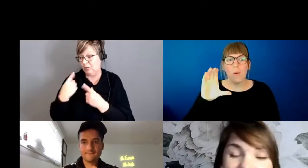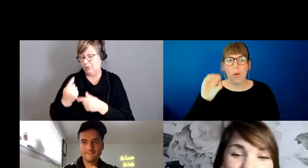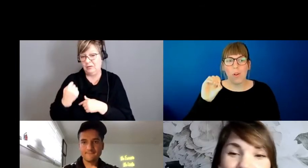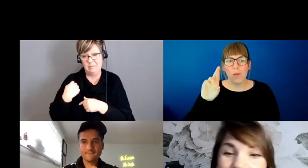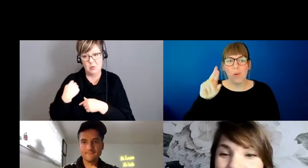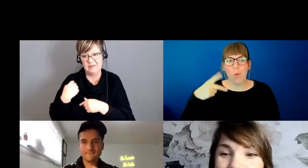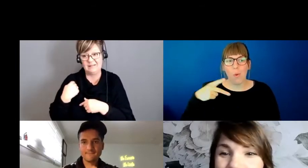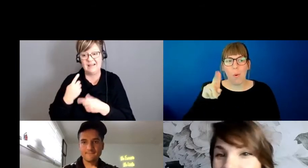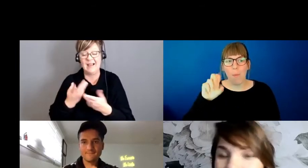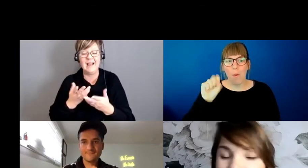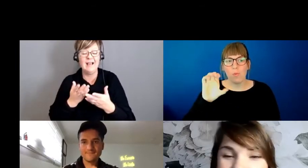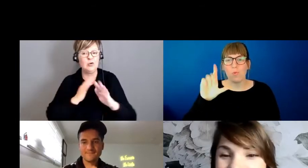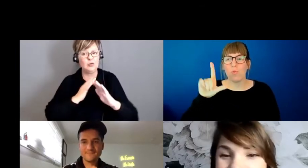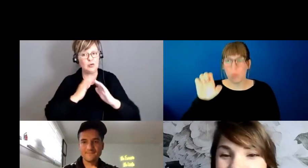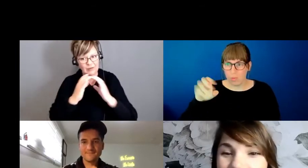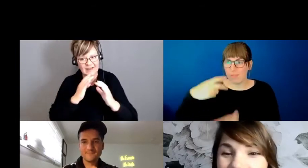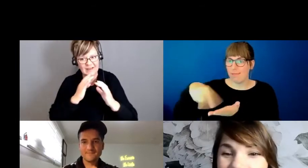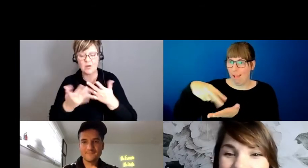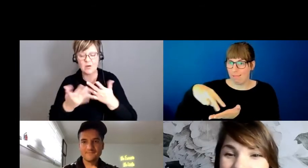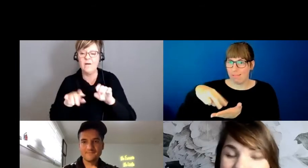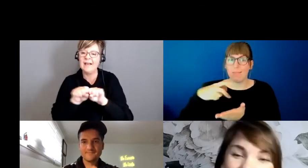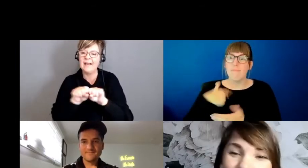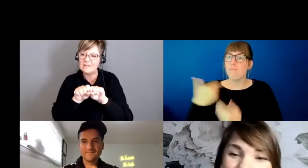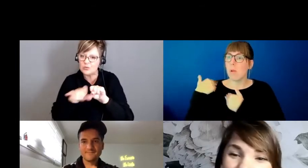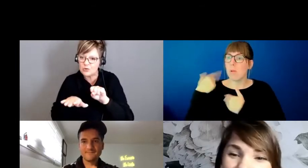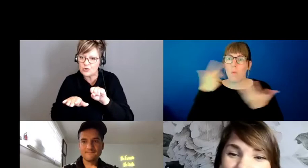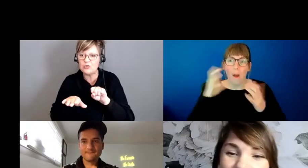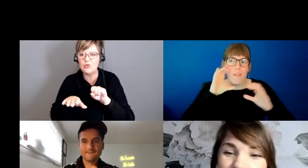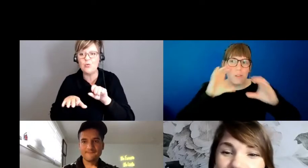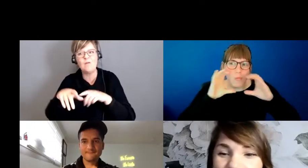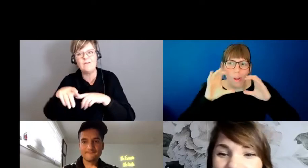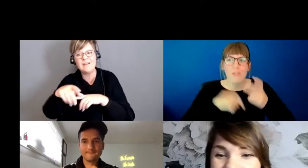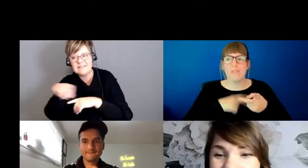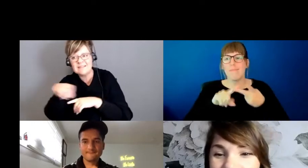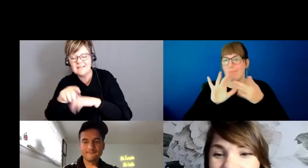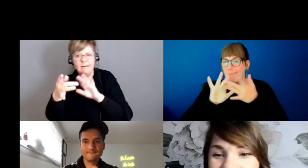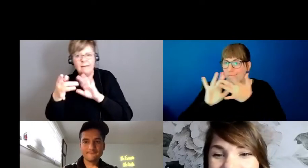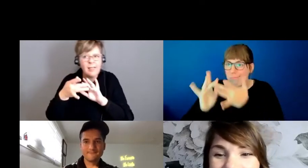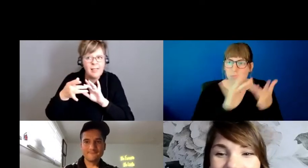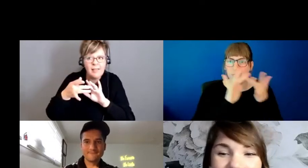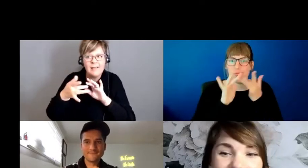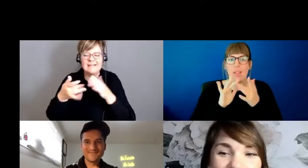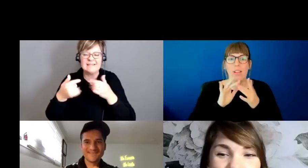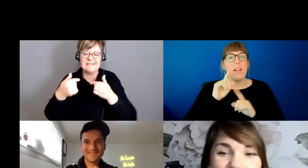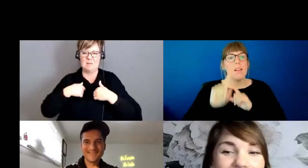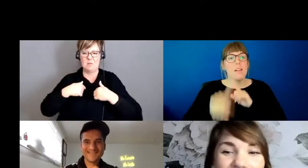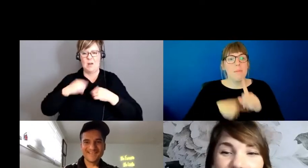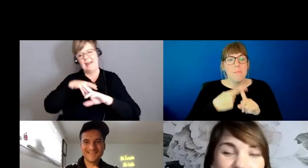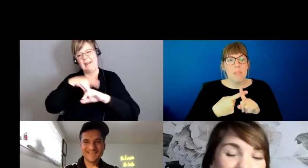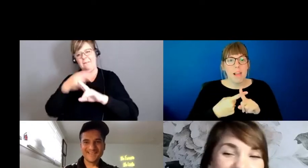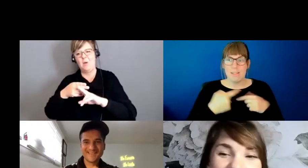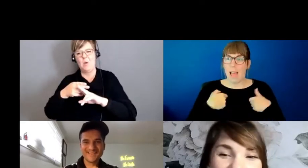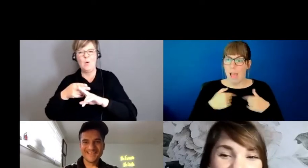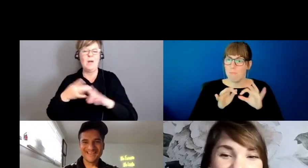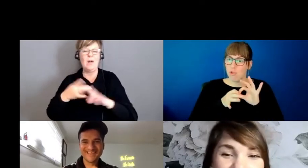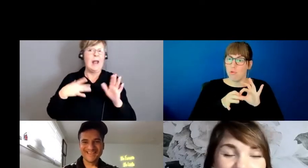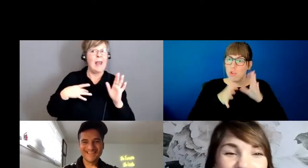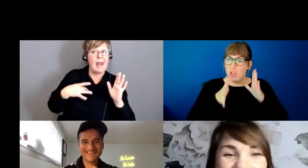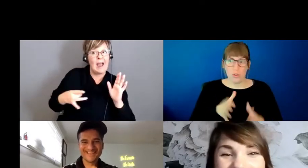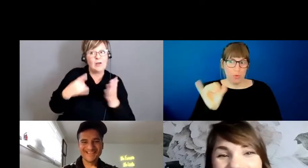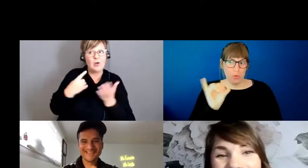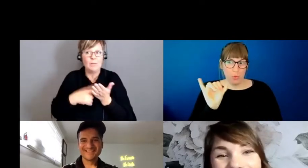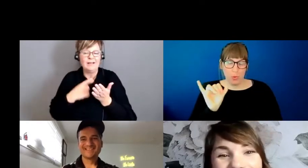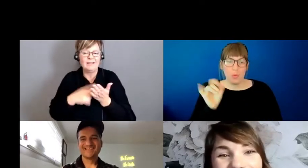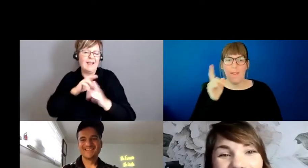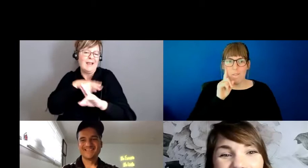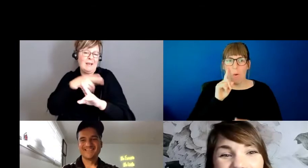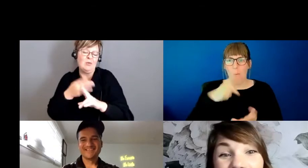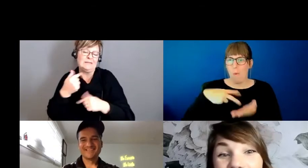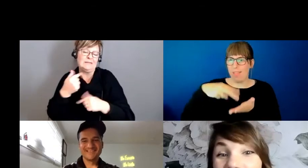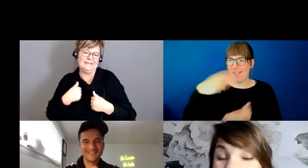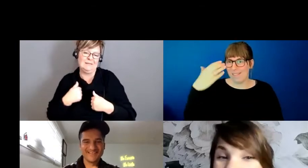OF COMMUNICATIONS OF SOCIAL NETWORKS, AND I'M ALSO INTERPRETER FOR THEM. SO IF YOU REACT,